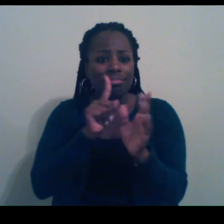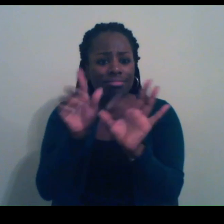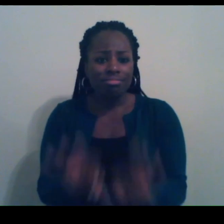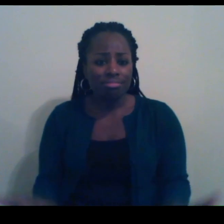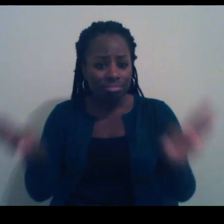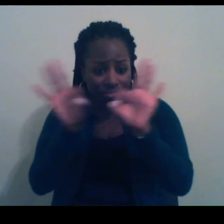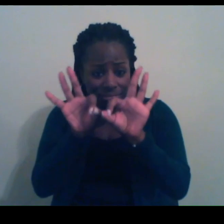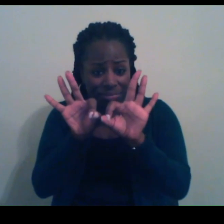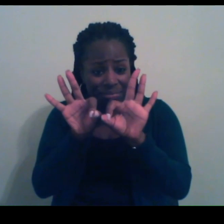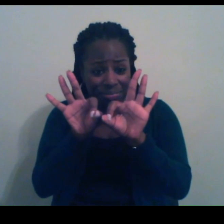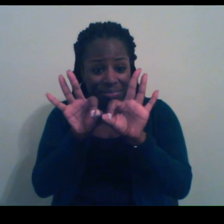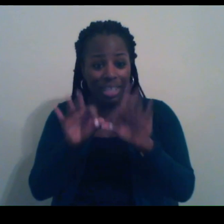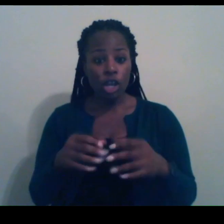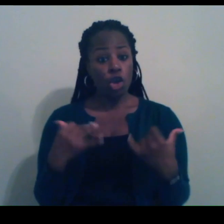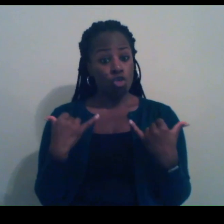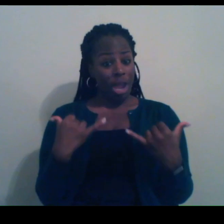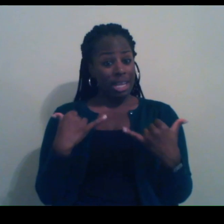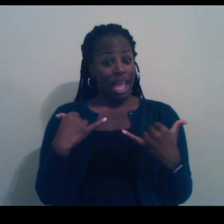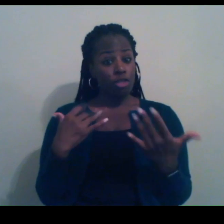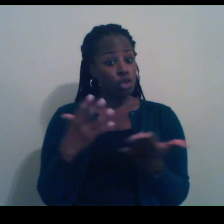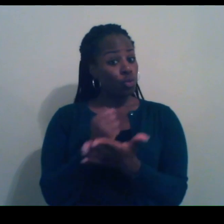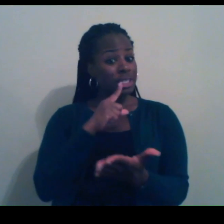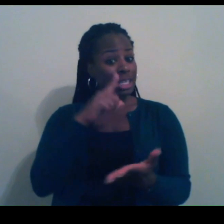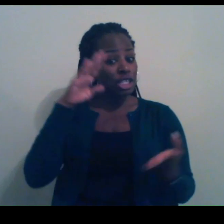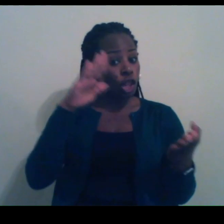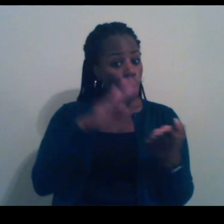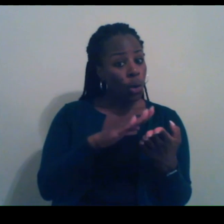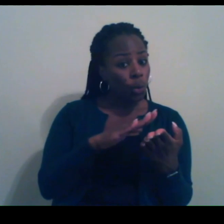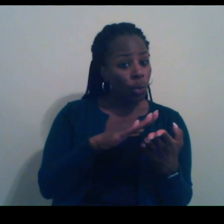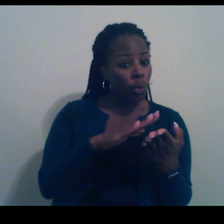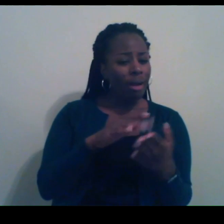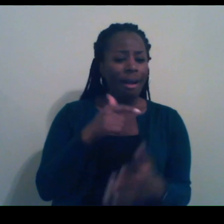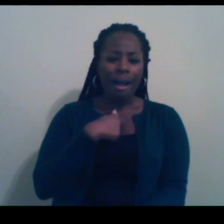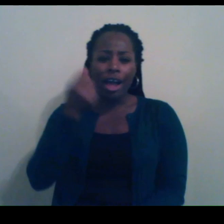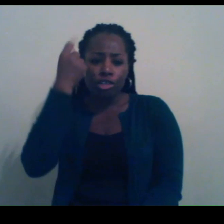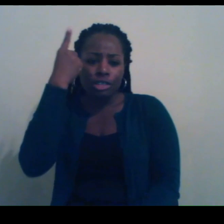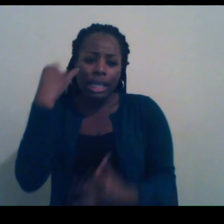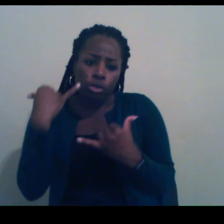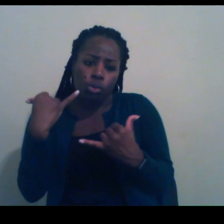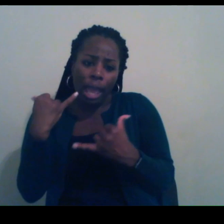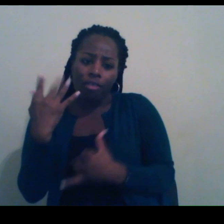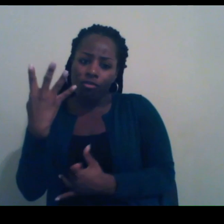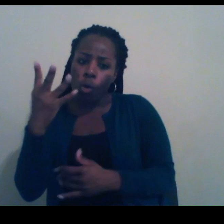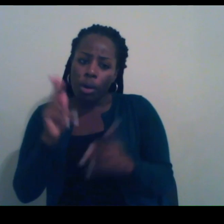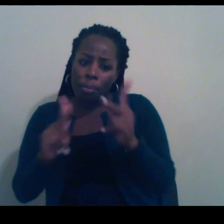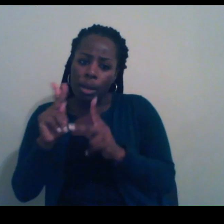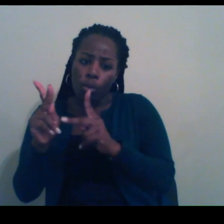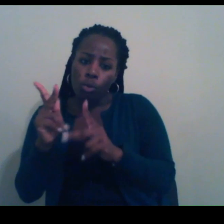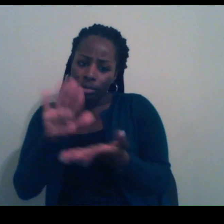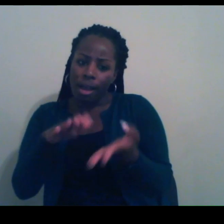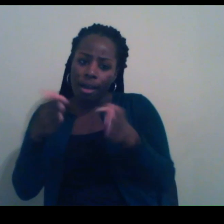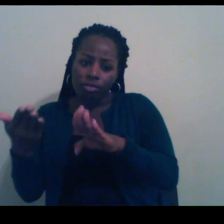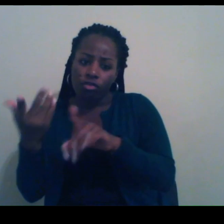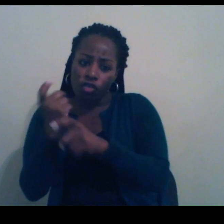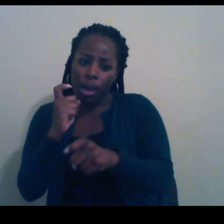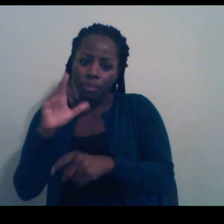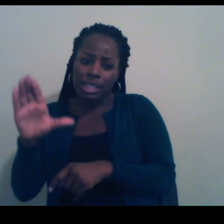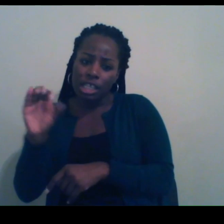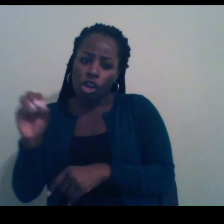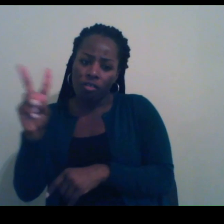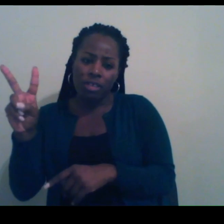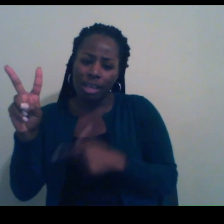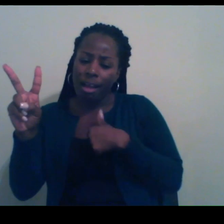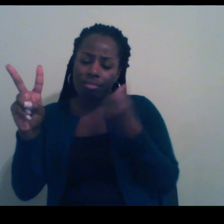while we've had a tragic losses four today the reality is as I said 29 of the